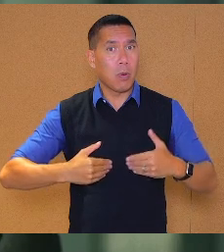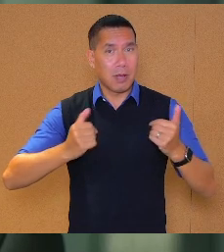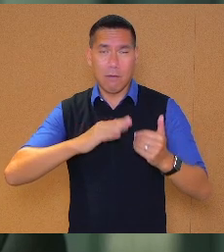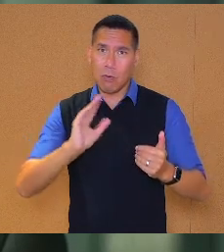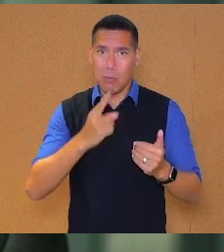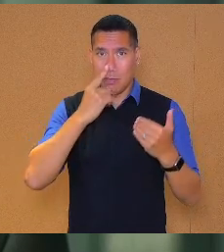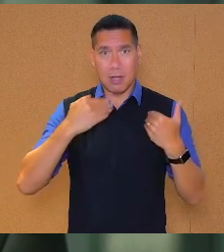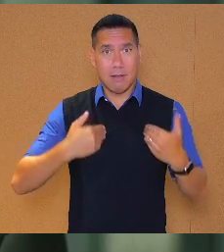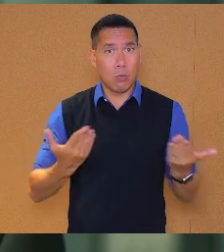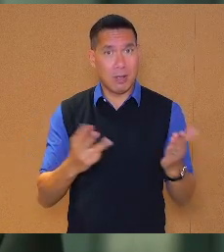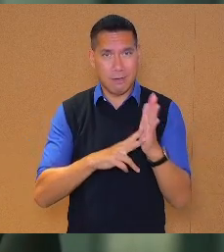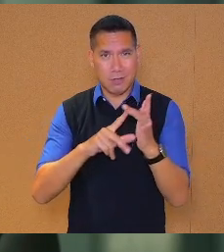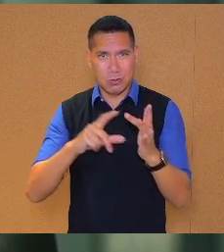Enjoy the awards and I wish you all the very best for the